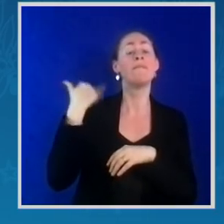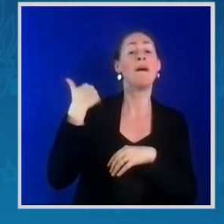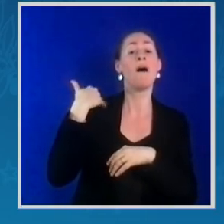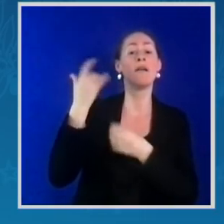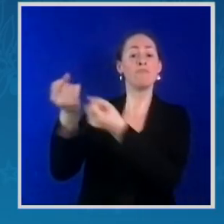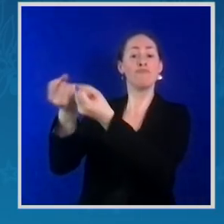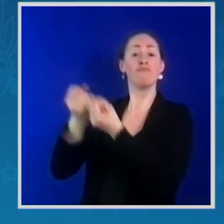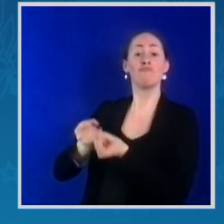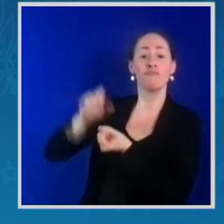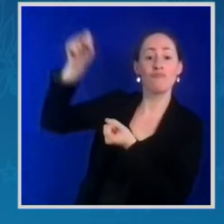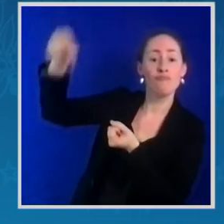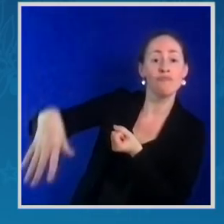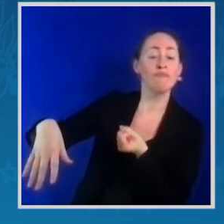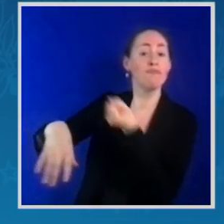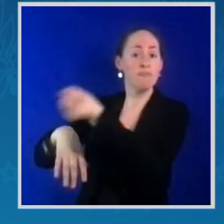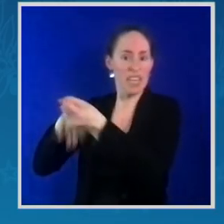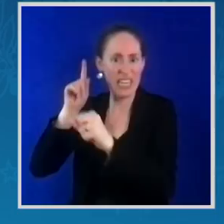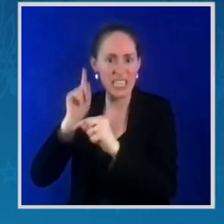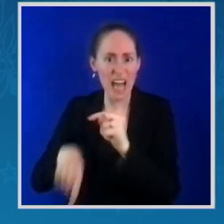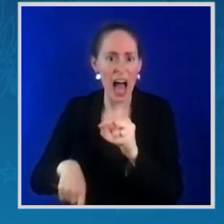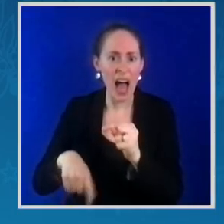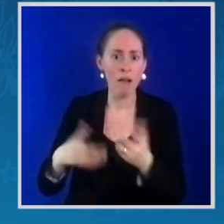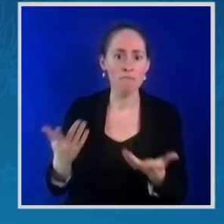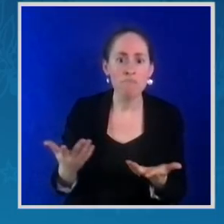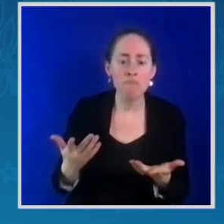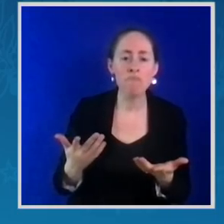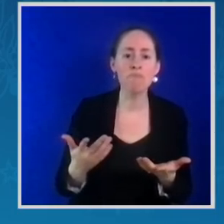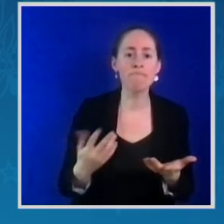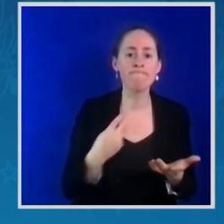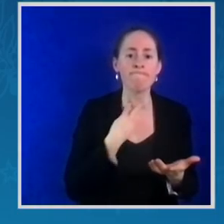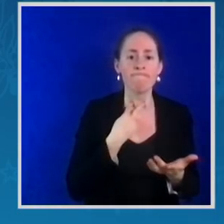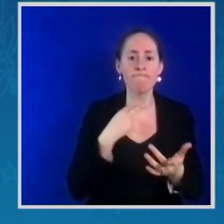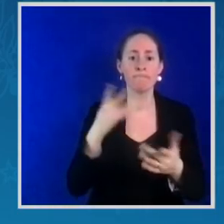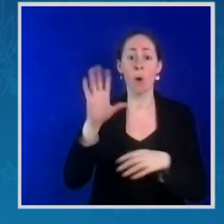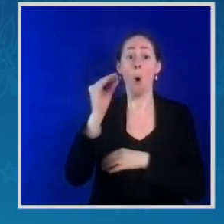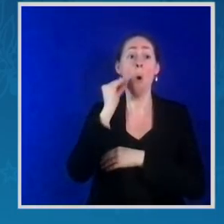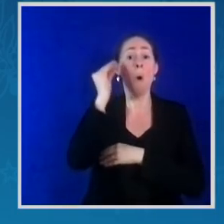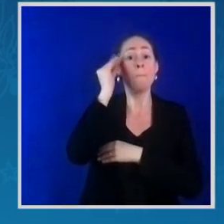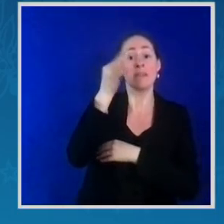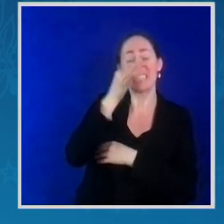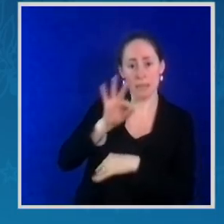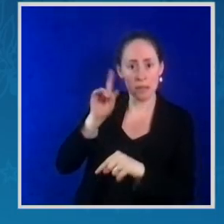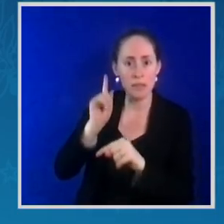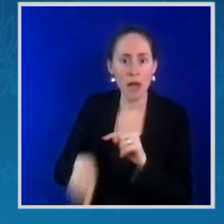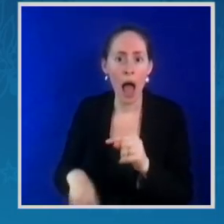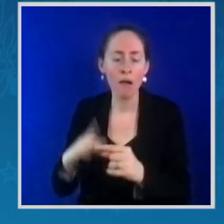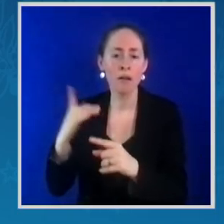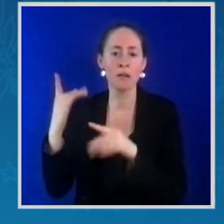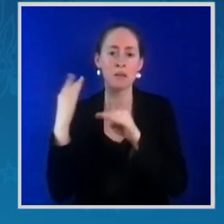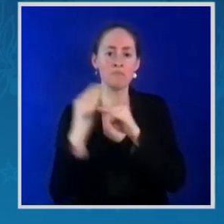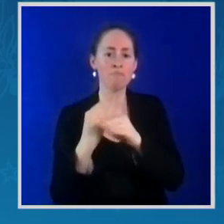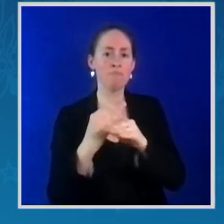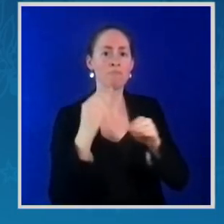There may not be any within any distance that you can travel. So, these are the other options you have.